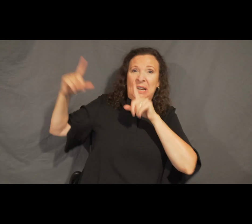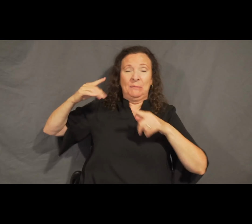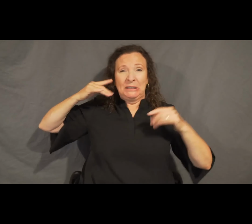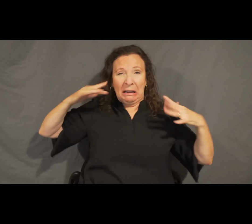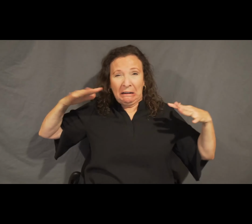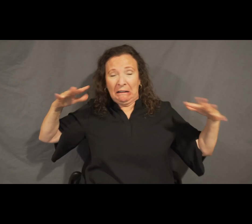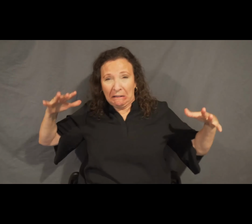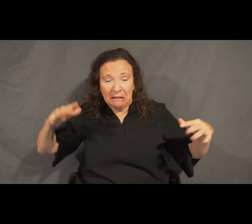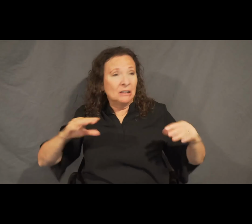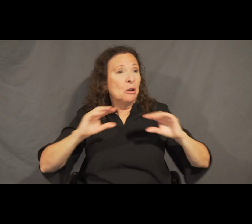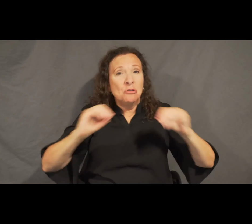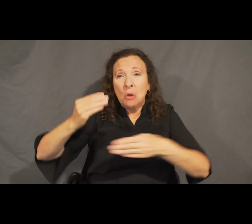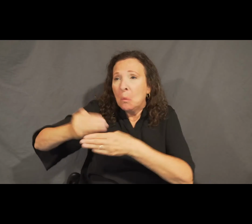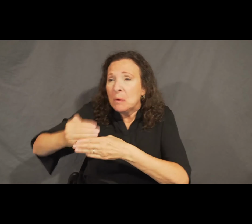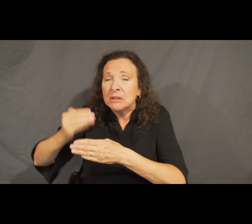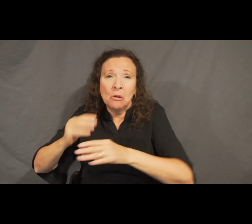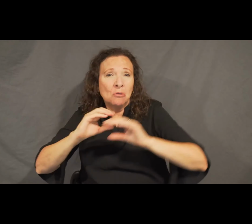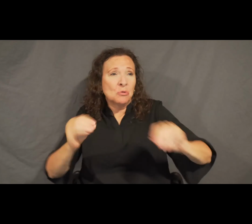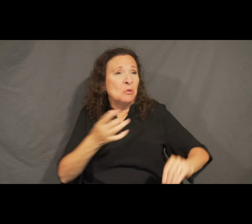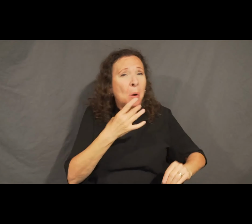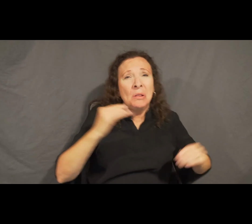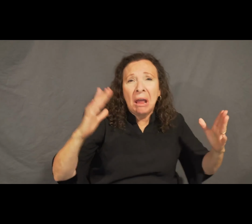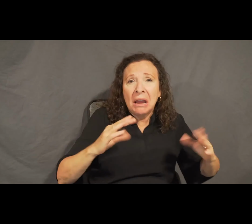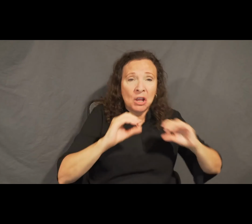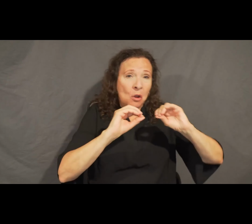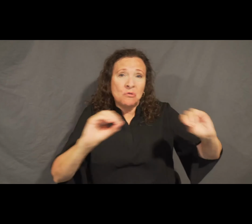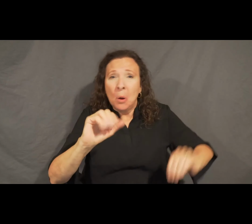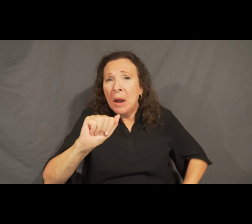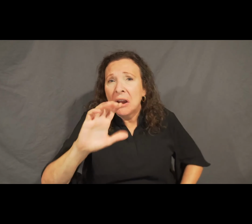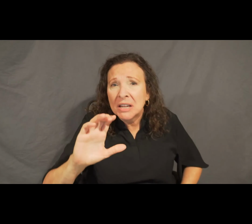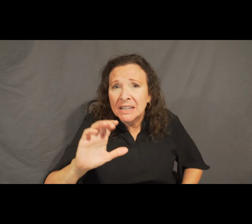No windows. No air conditioning. A pretty bad room.